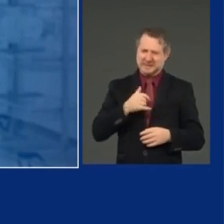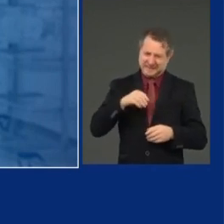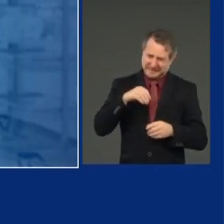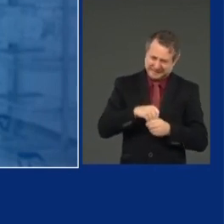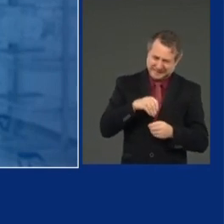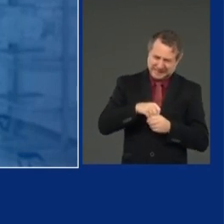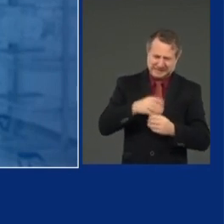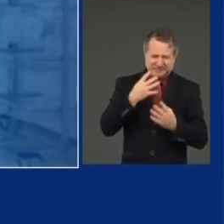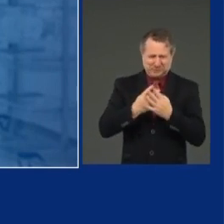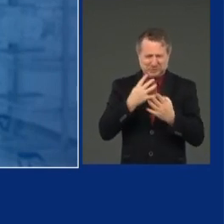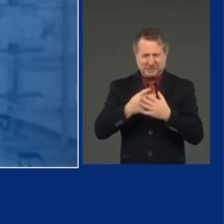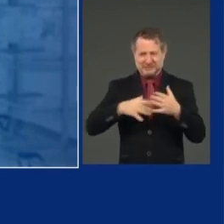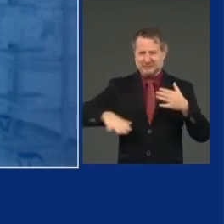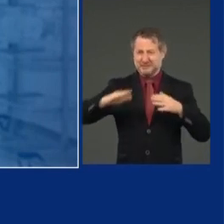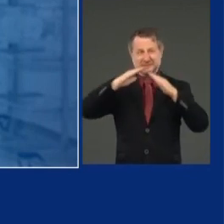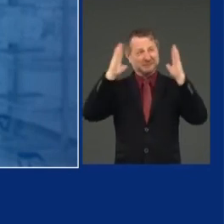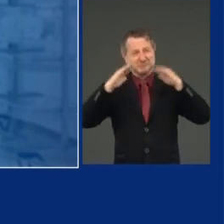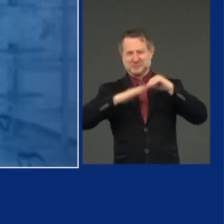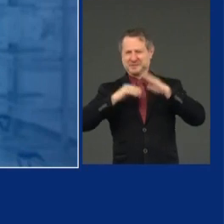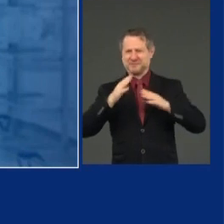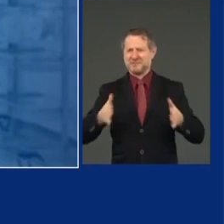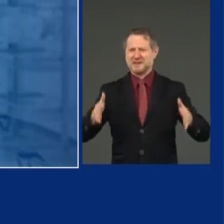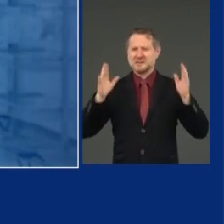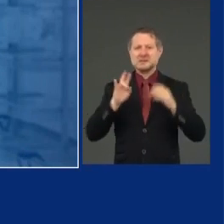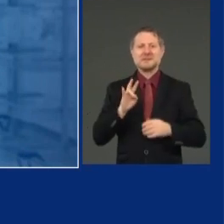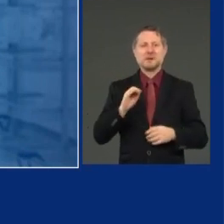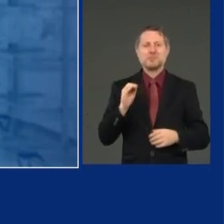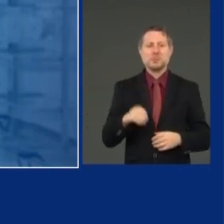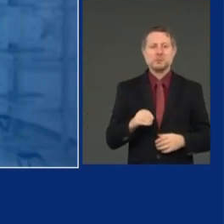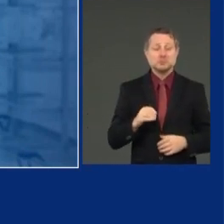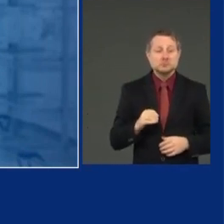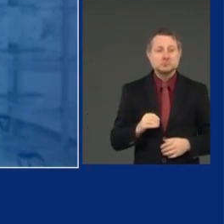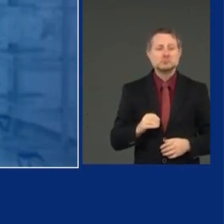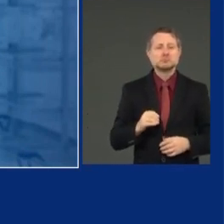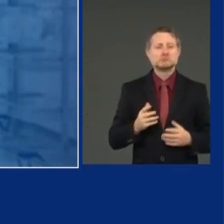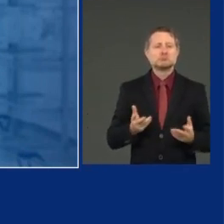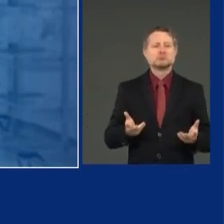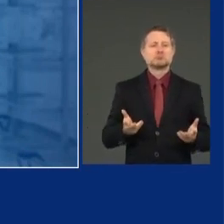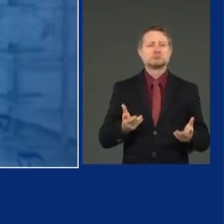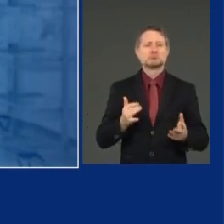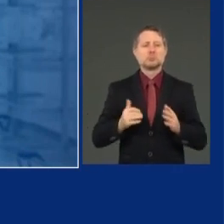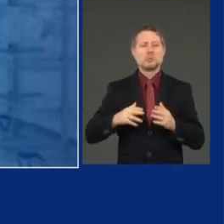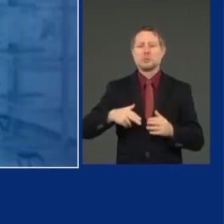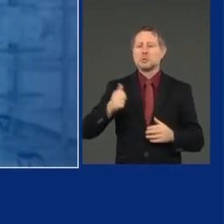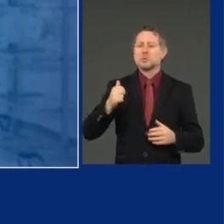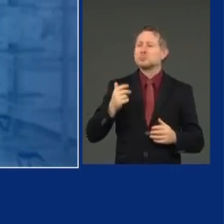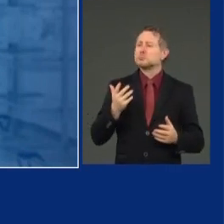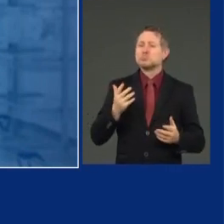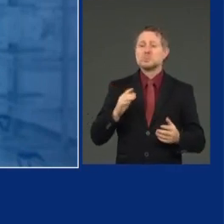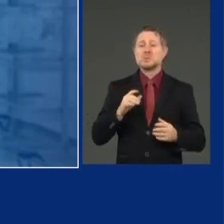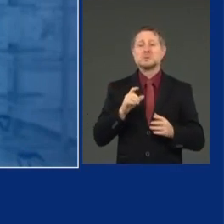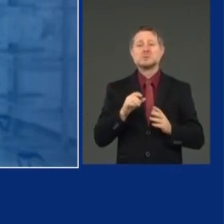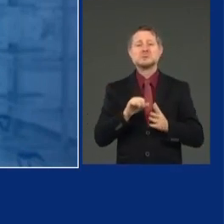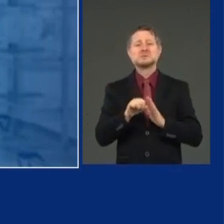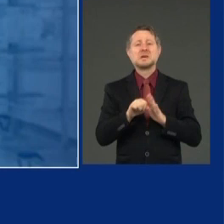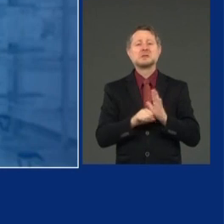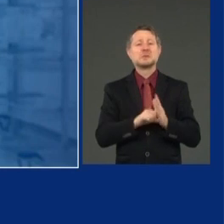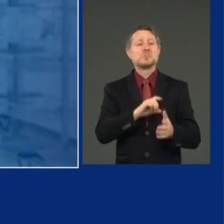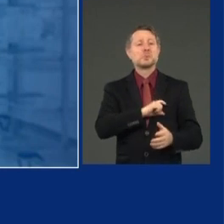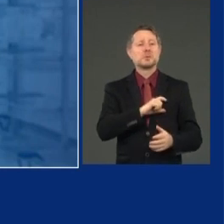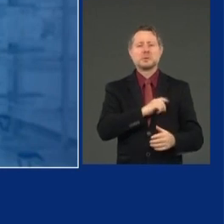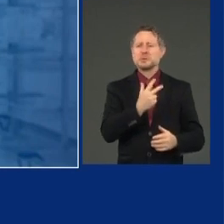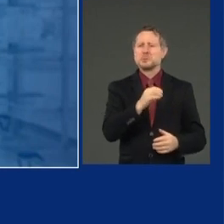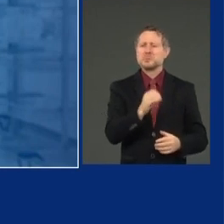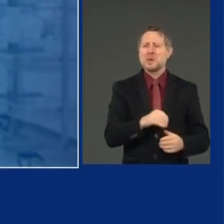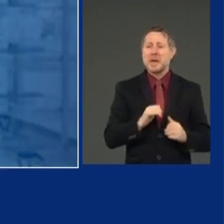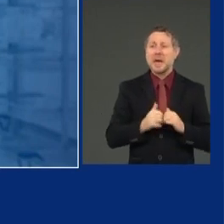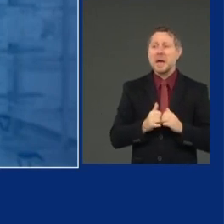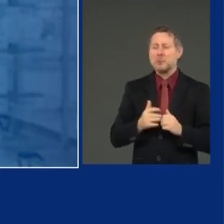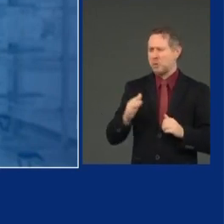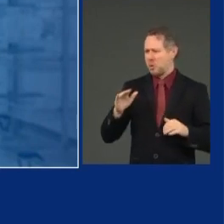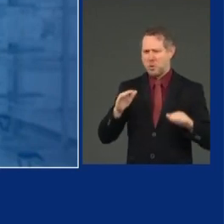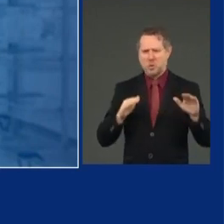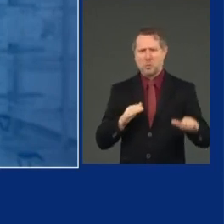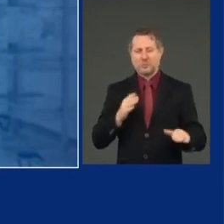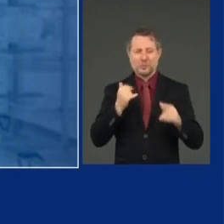THE DOCK -- THE CORRECTION